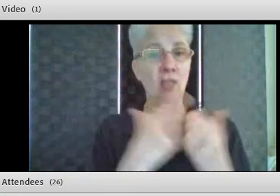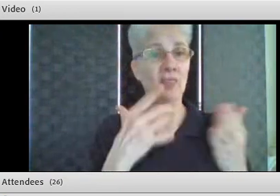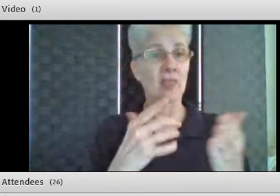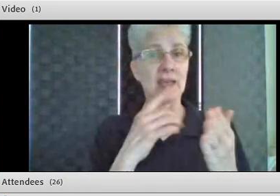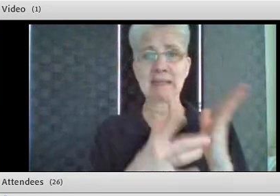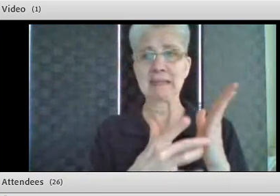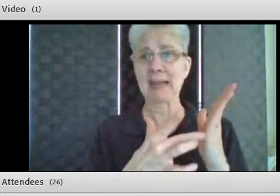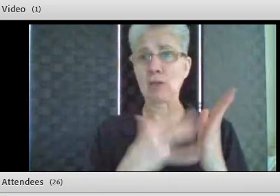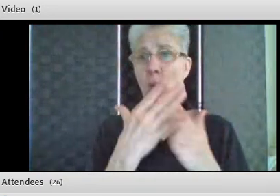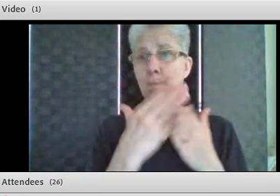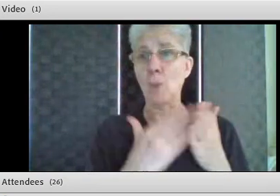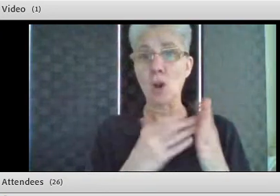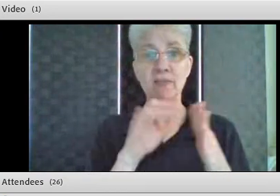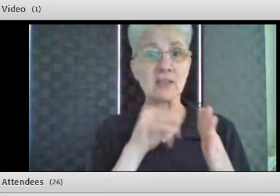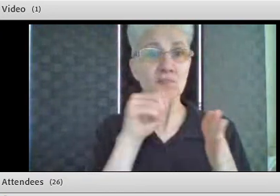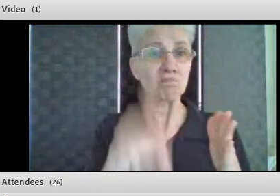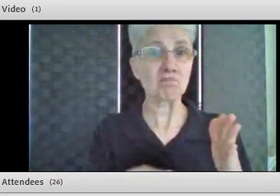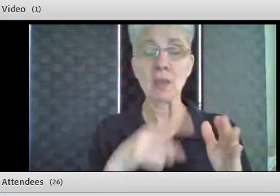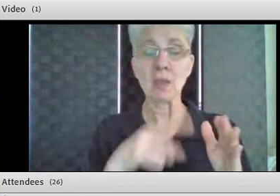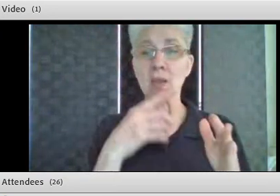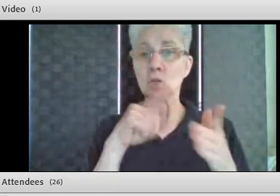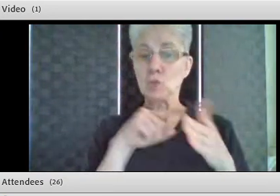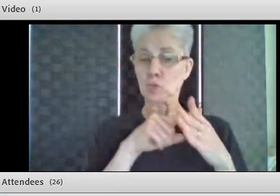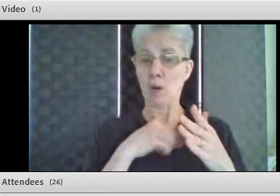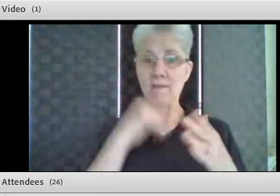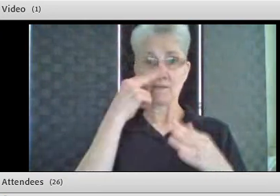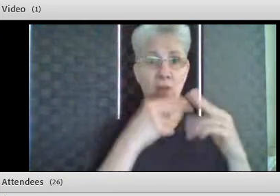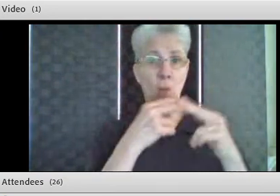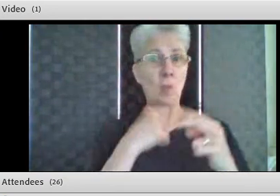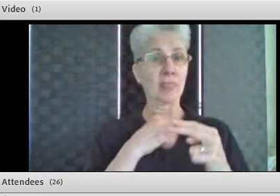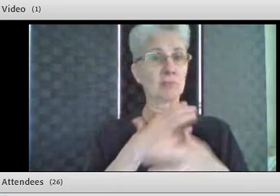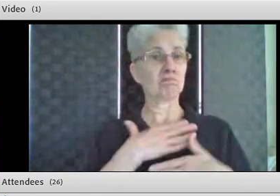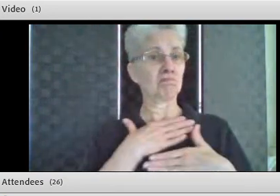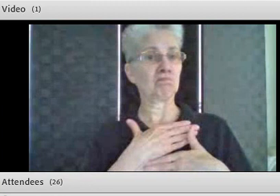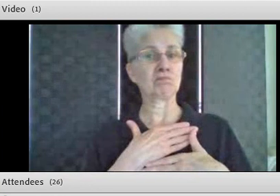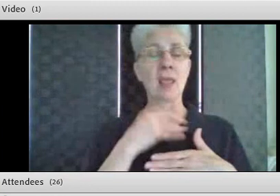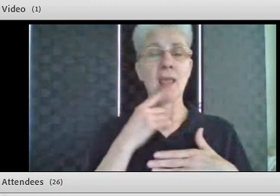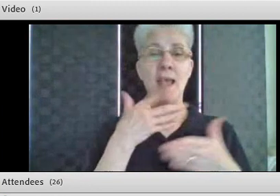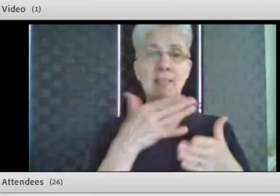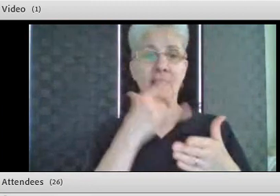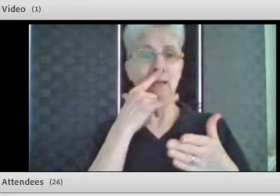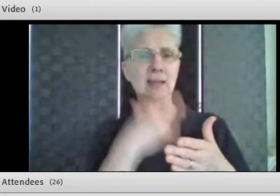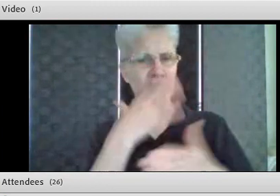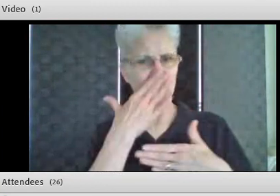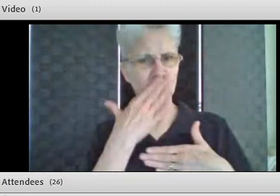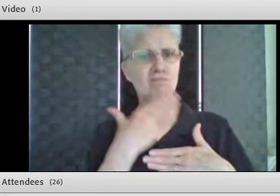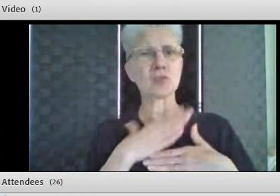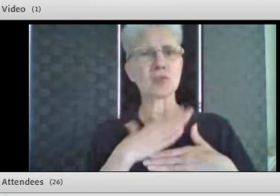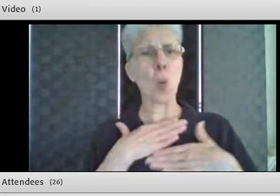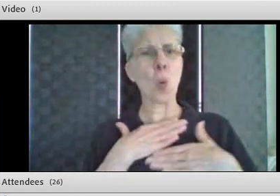You don't have to be, you know, super comfortable with all the things, all the technical aspects of this